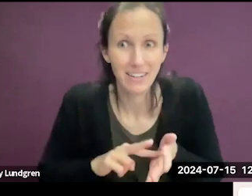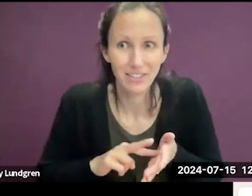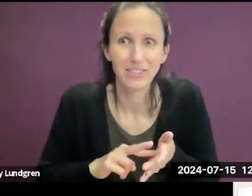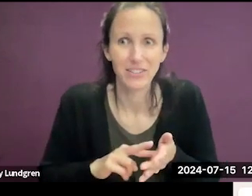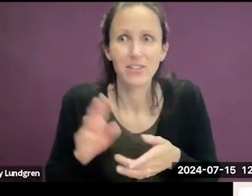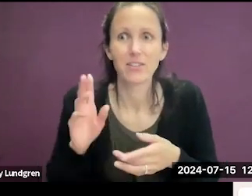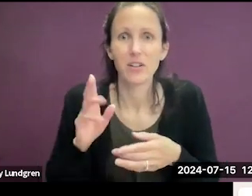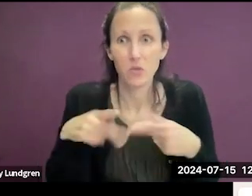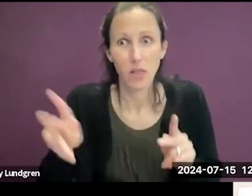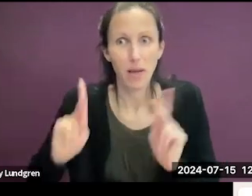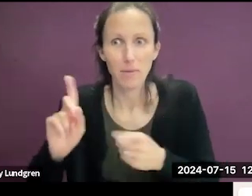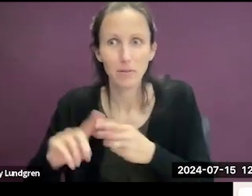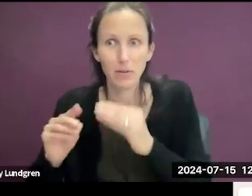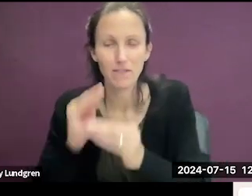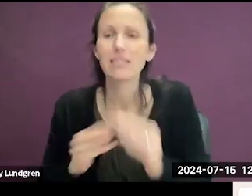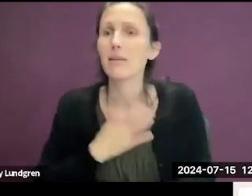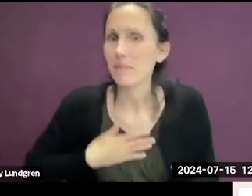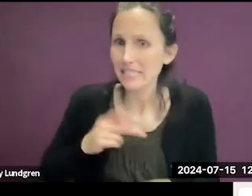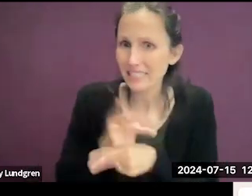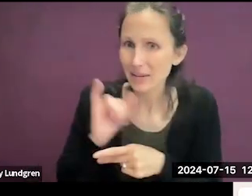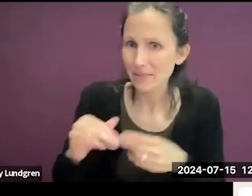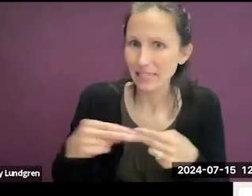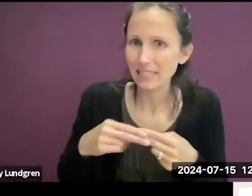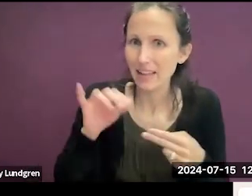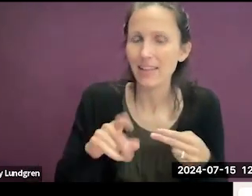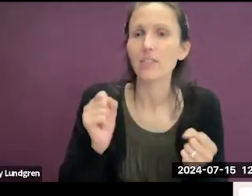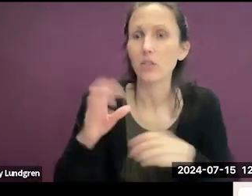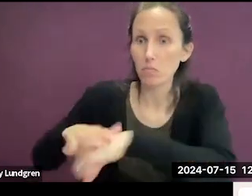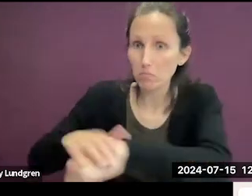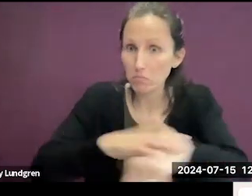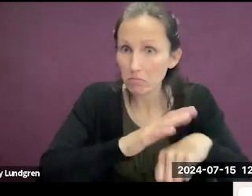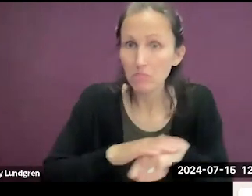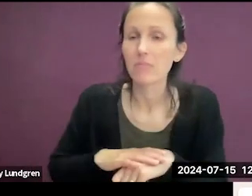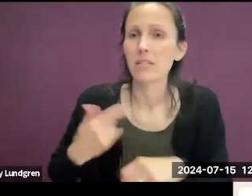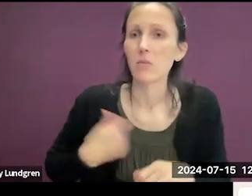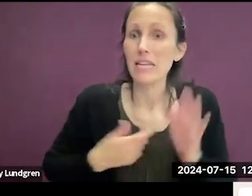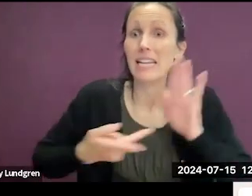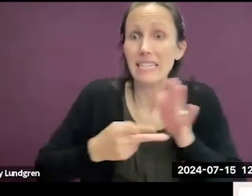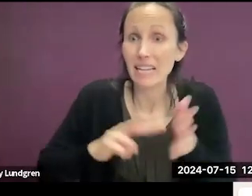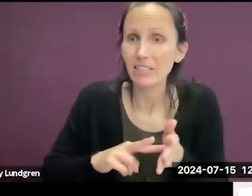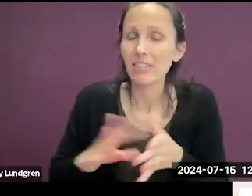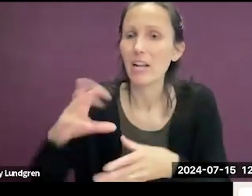please just keep that disclaimer there so that everyone is aware that these were intentional errors for learning purposes.